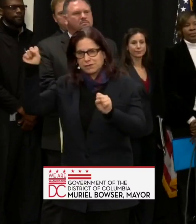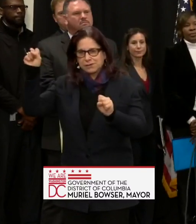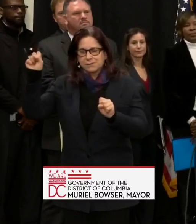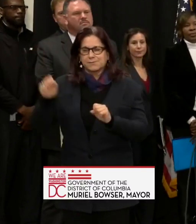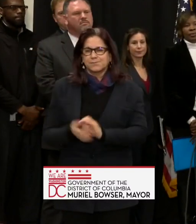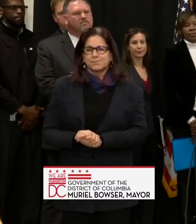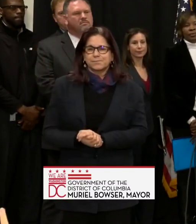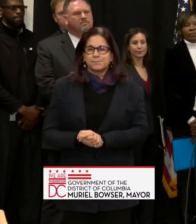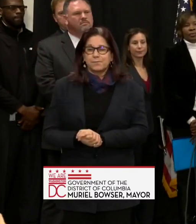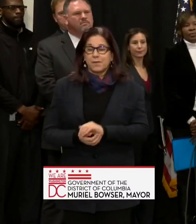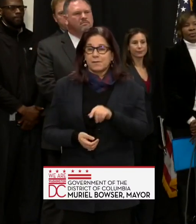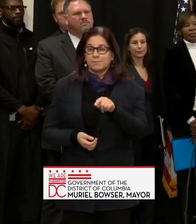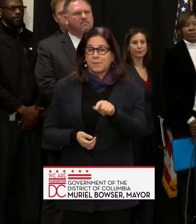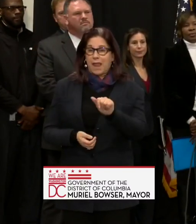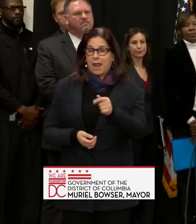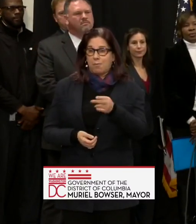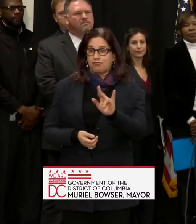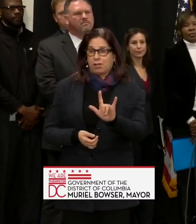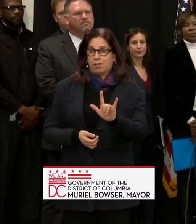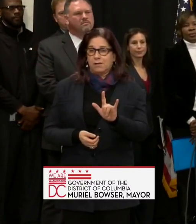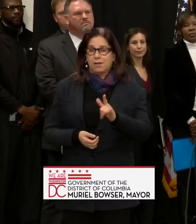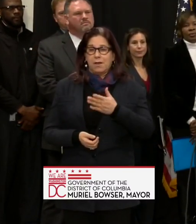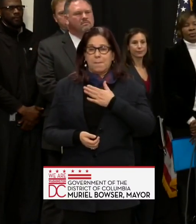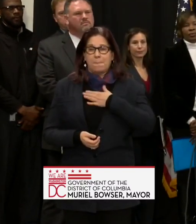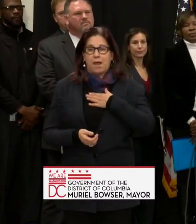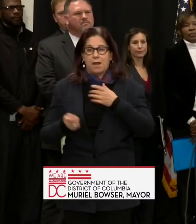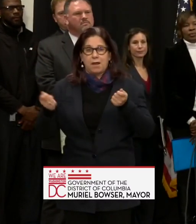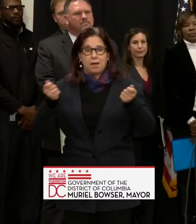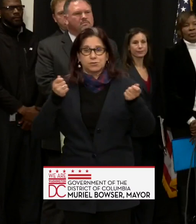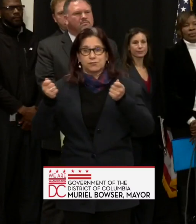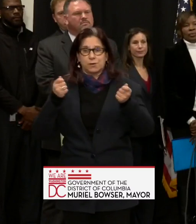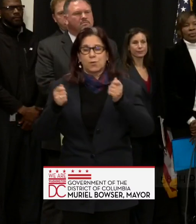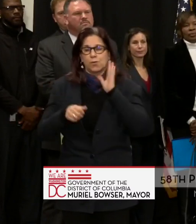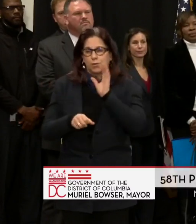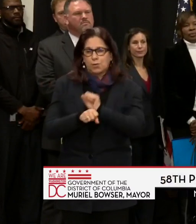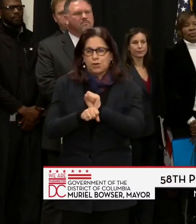AND REGIONAL AND PRIVATE SECTOR PARTNERS TO ENSURE THE SEAMLESS